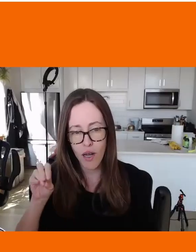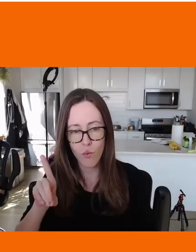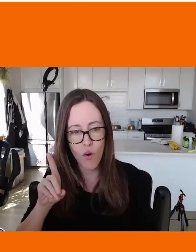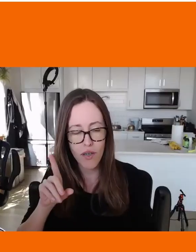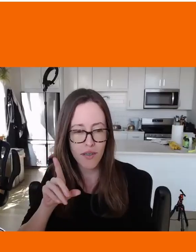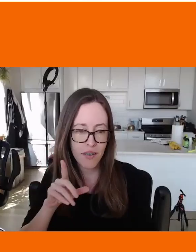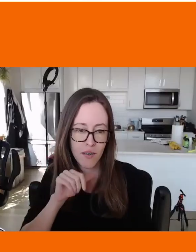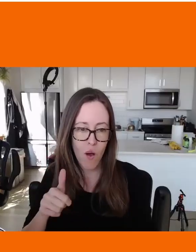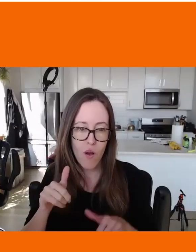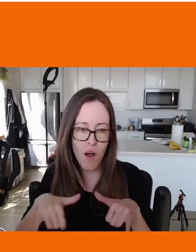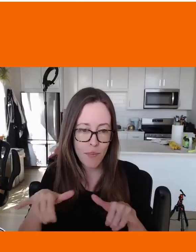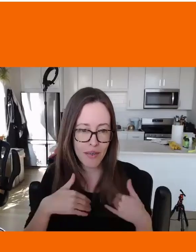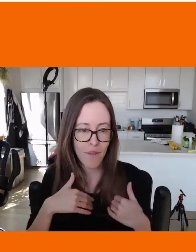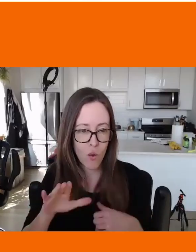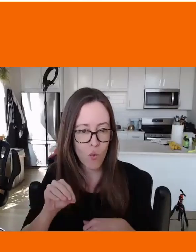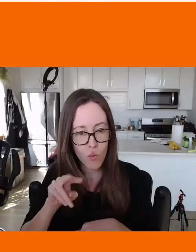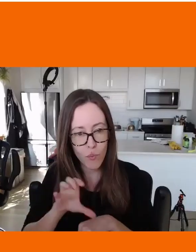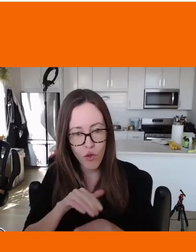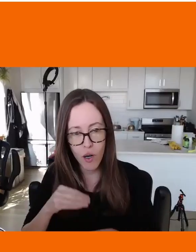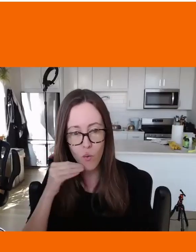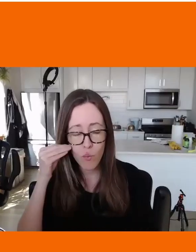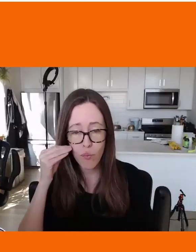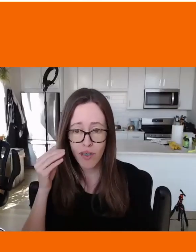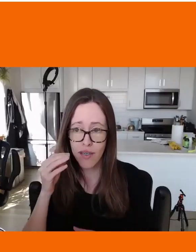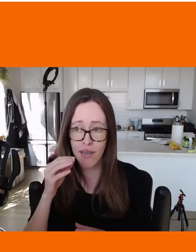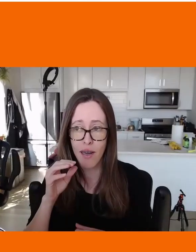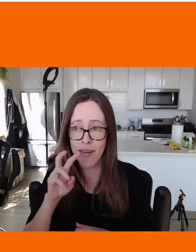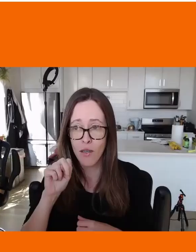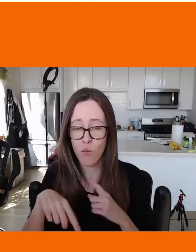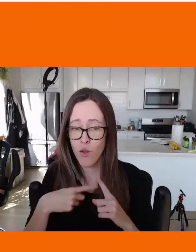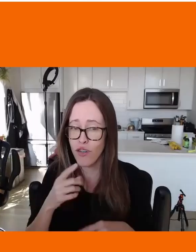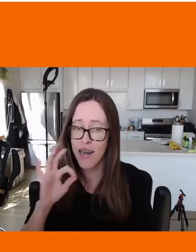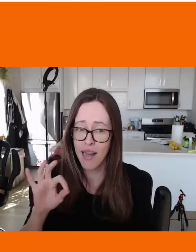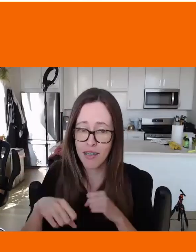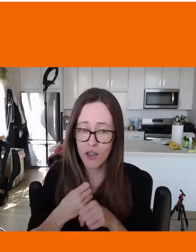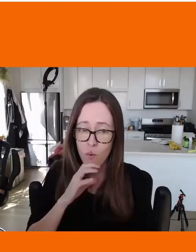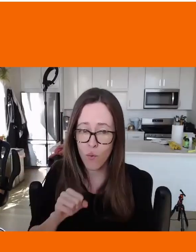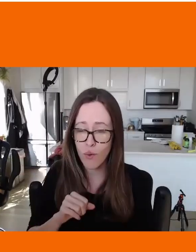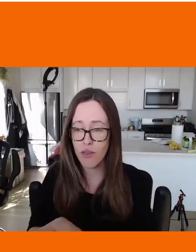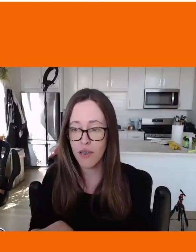Now, at that time, that was in 2001. So it wasn't very common to have your own computer at home, even at nine years old.